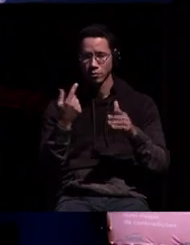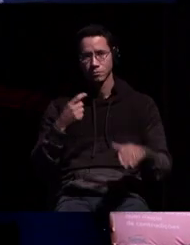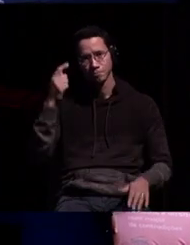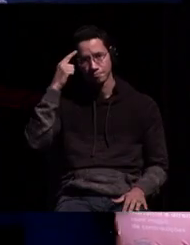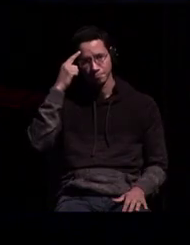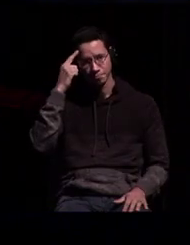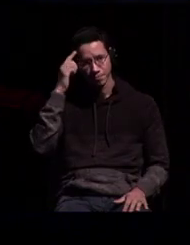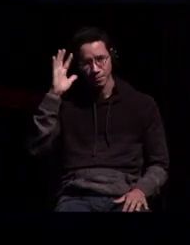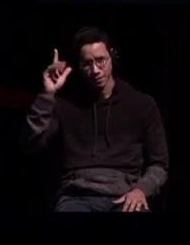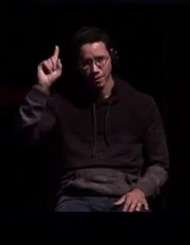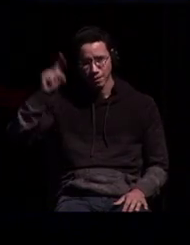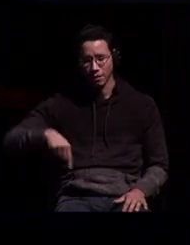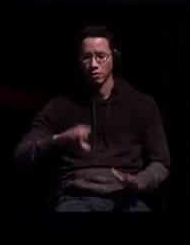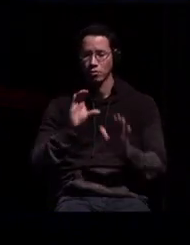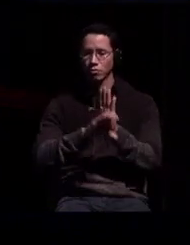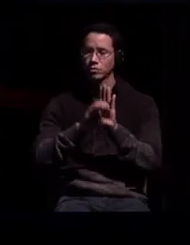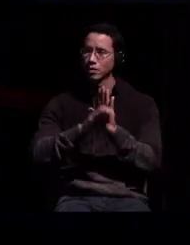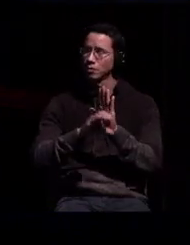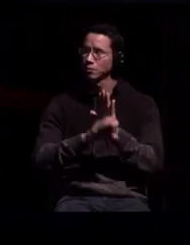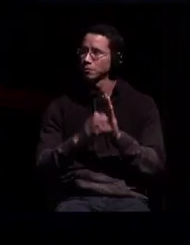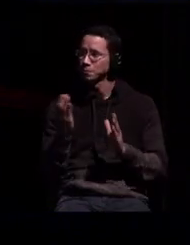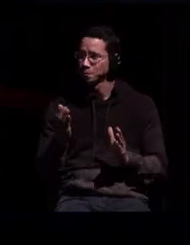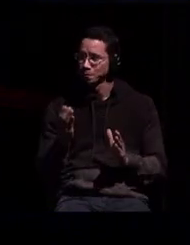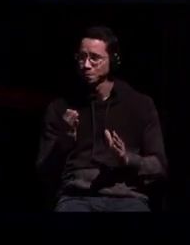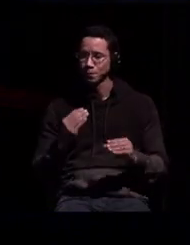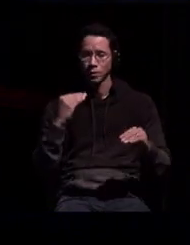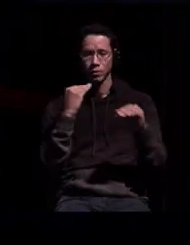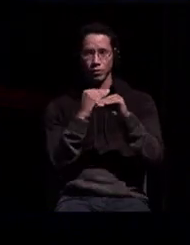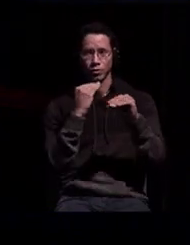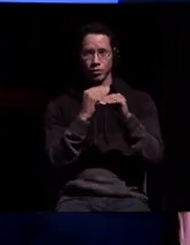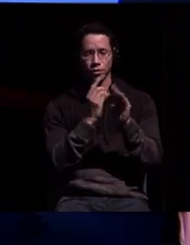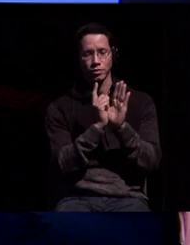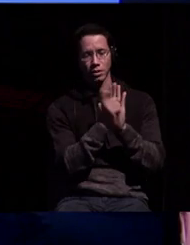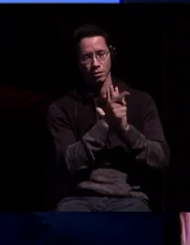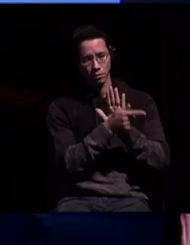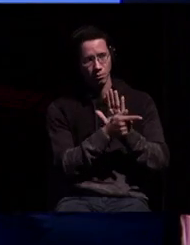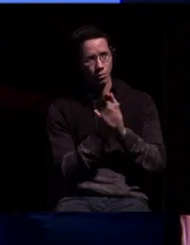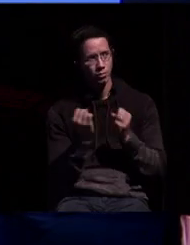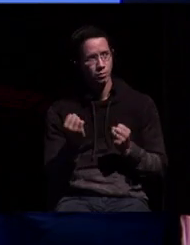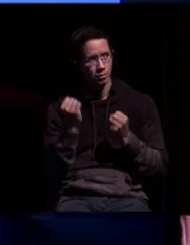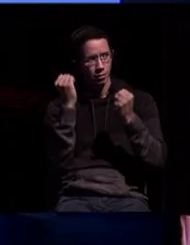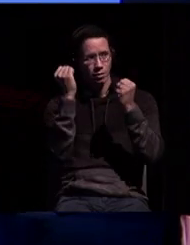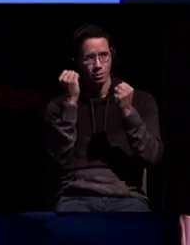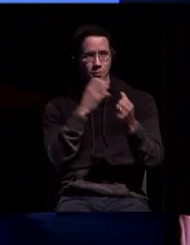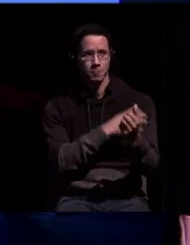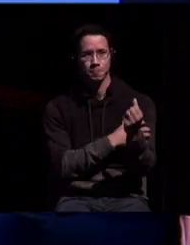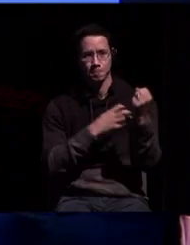gender equality and women’s empowerment. In tourism from the gender perspective